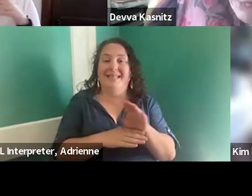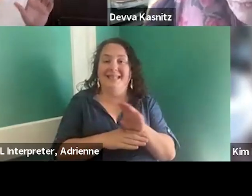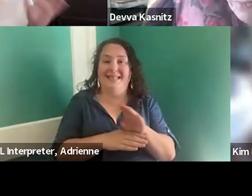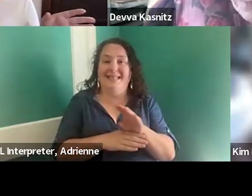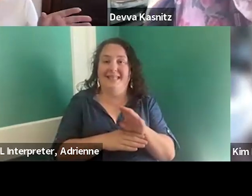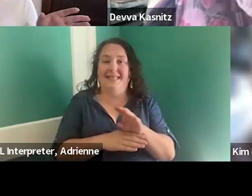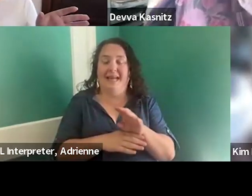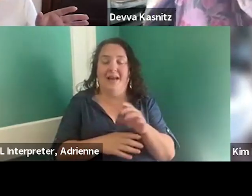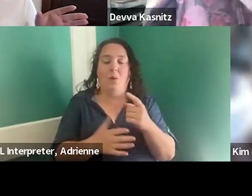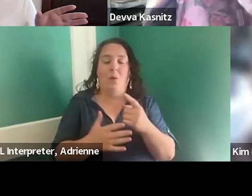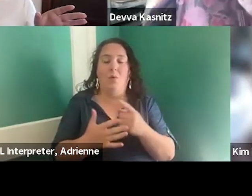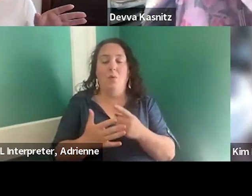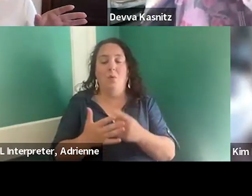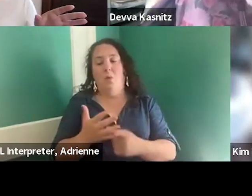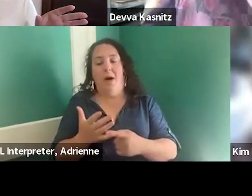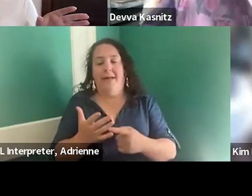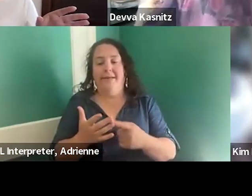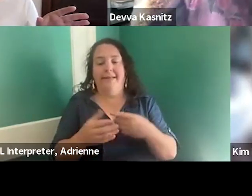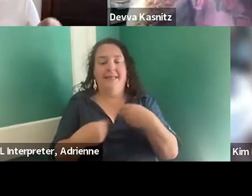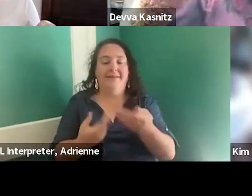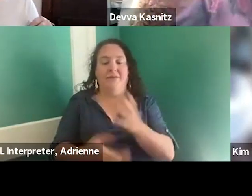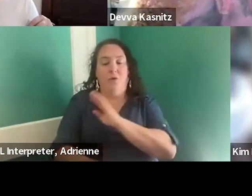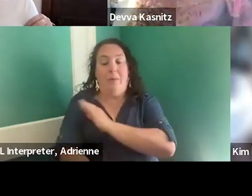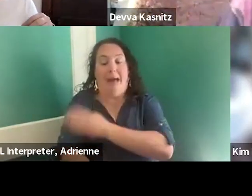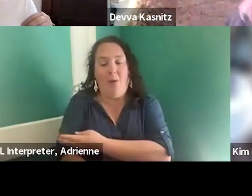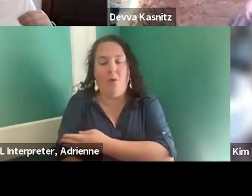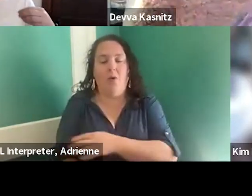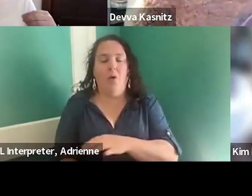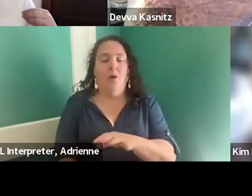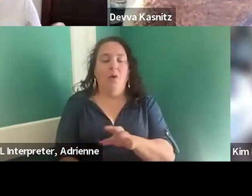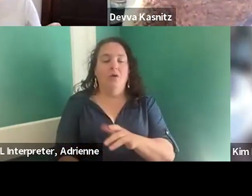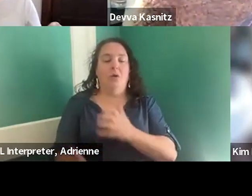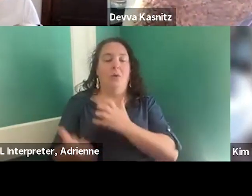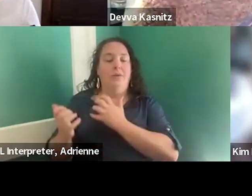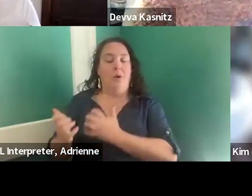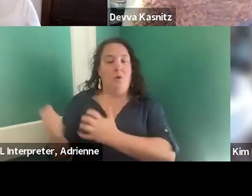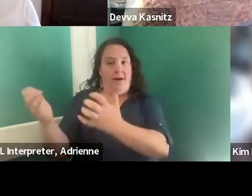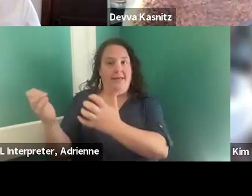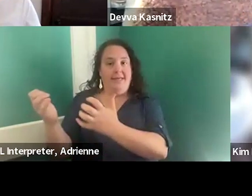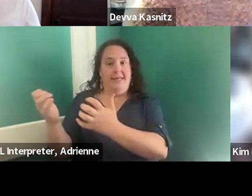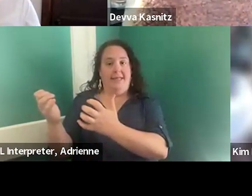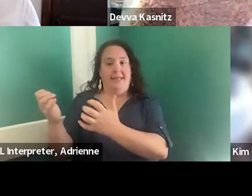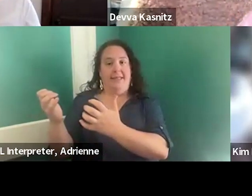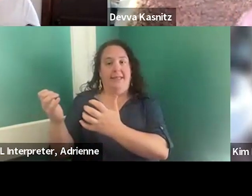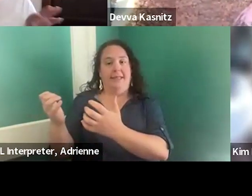that's come in that asks, how can we successfully integrate these principles?